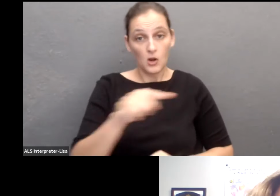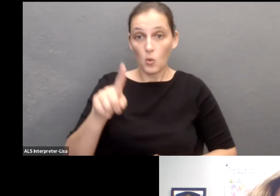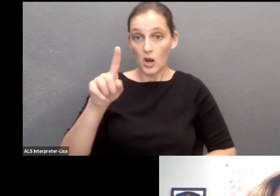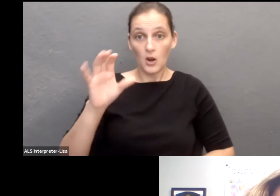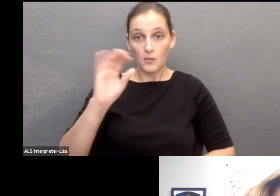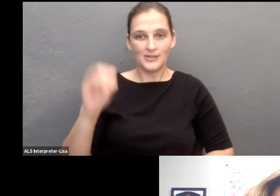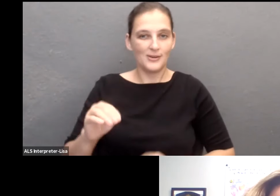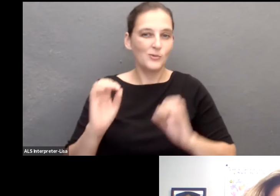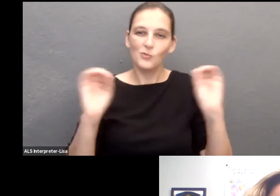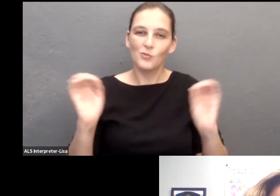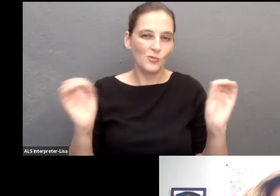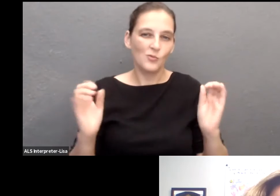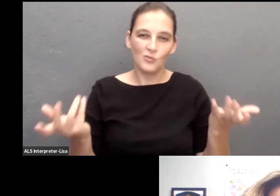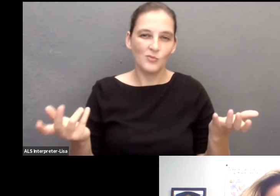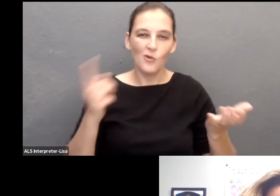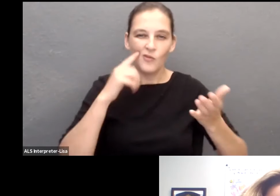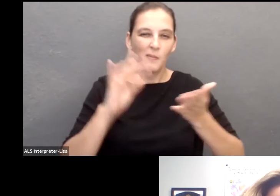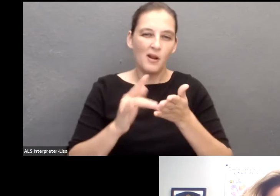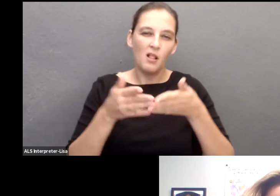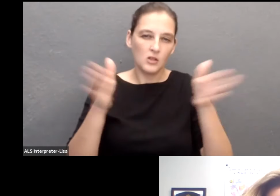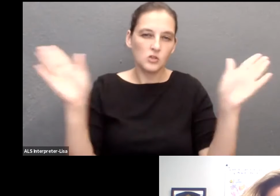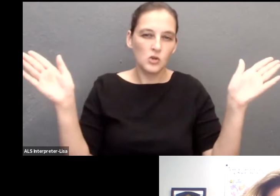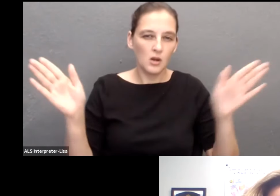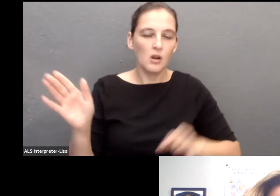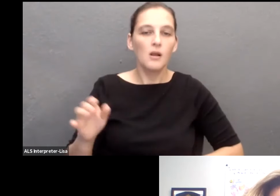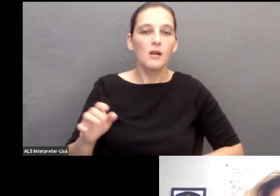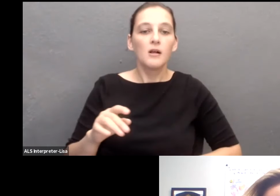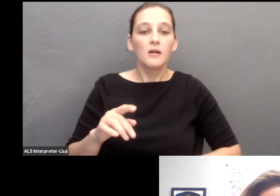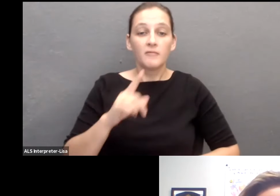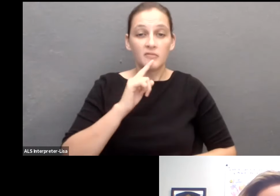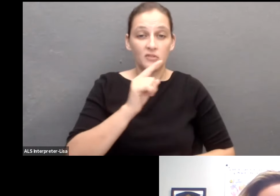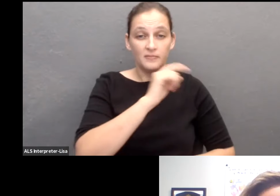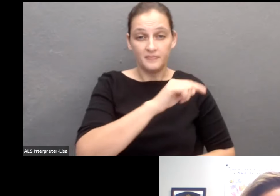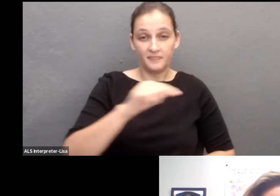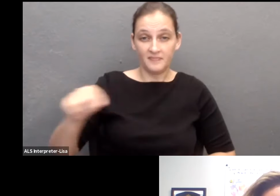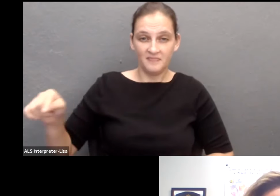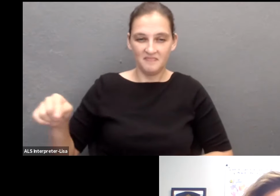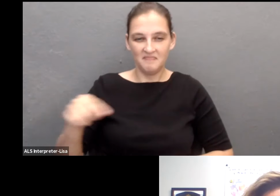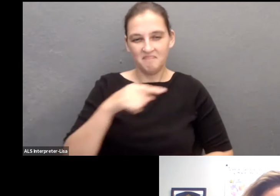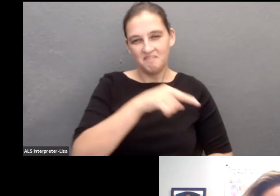that's in general in medicine, but specifically with these tests we do see it miss about 30 -- 30